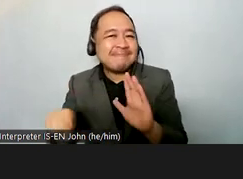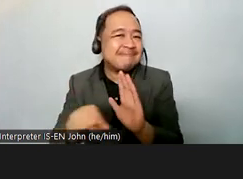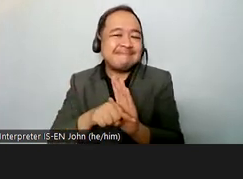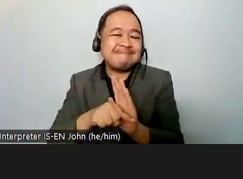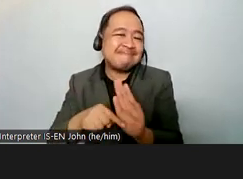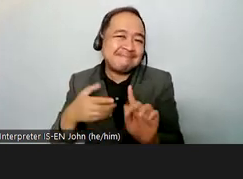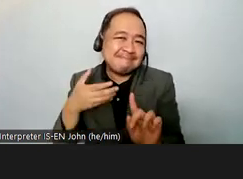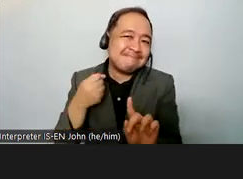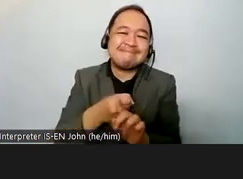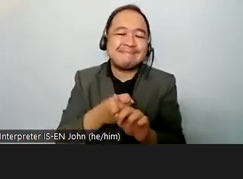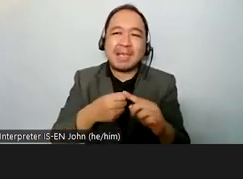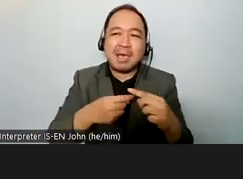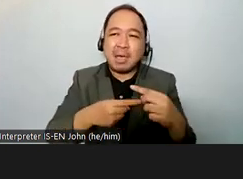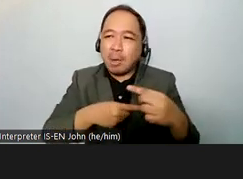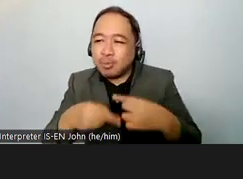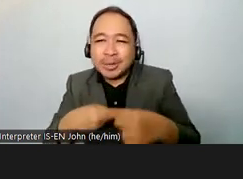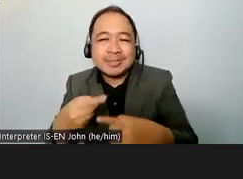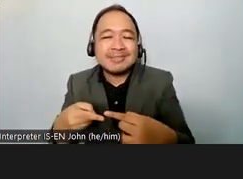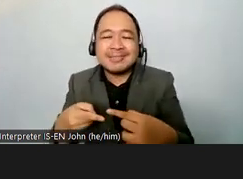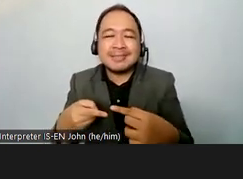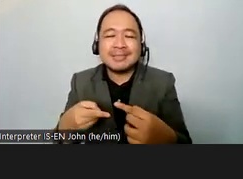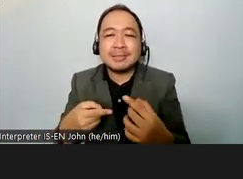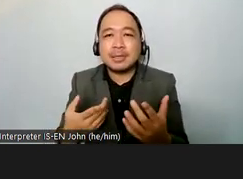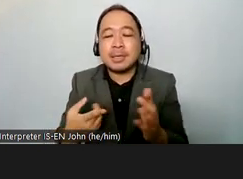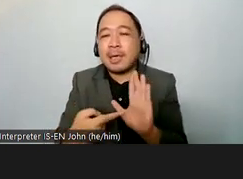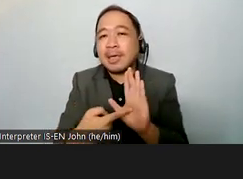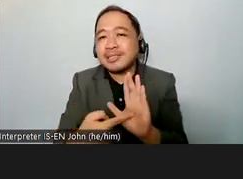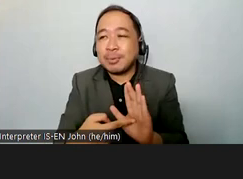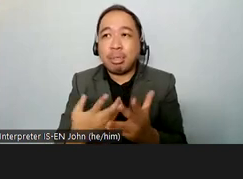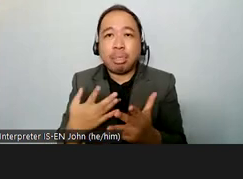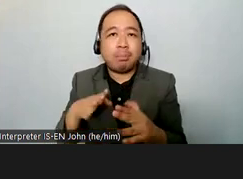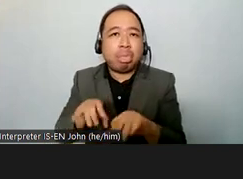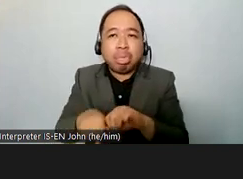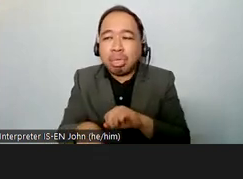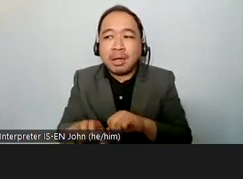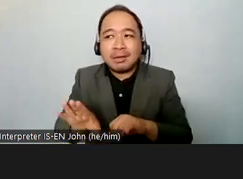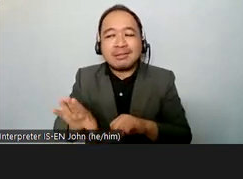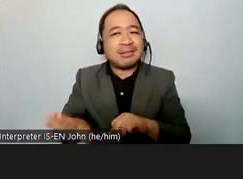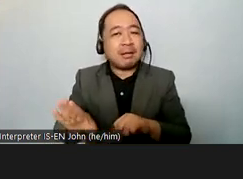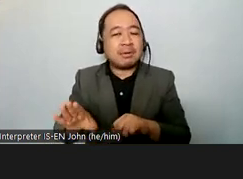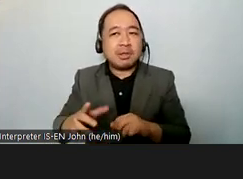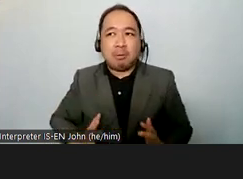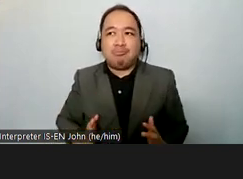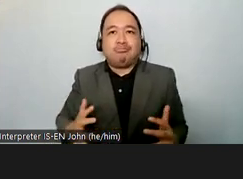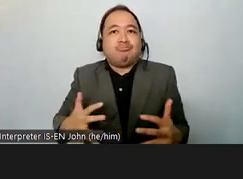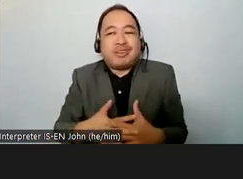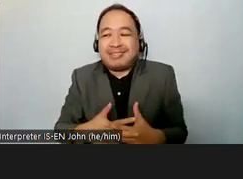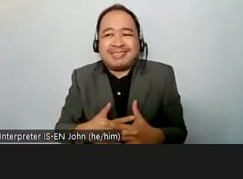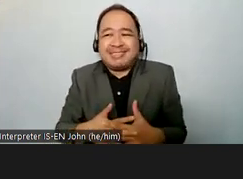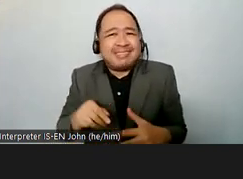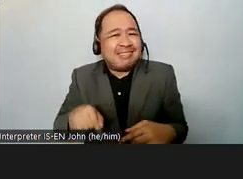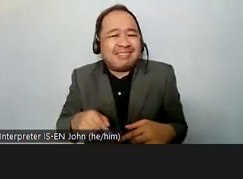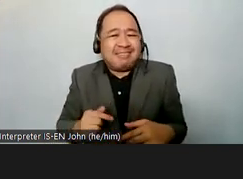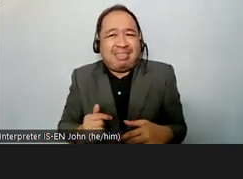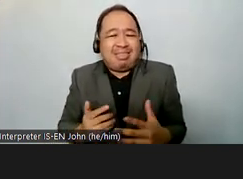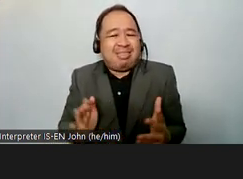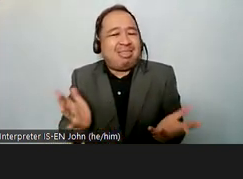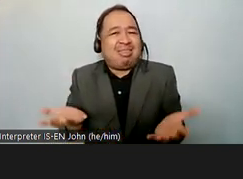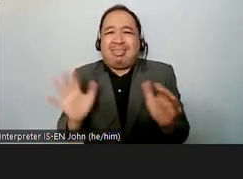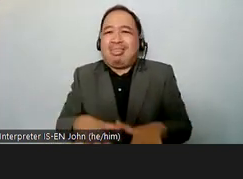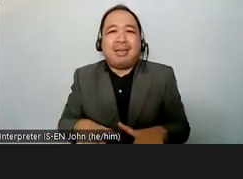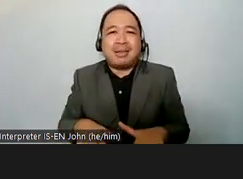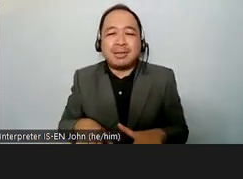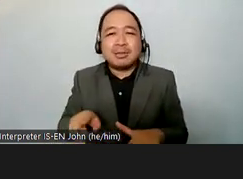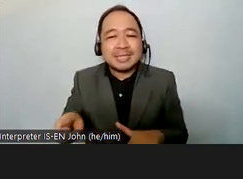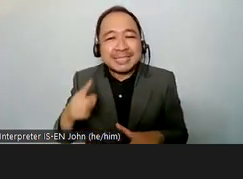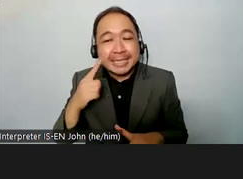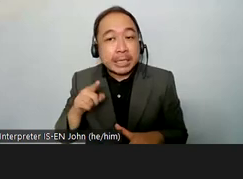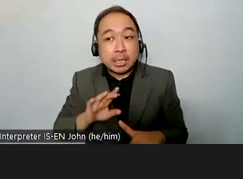the unwanted pregnancies the violent abortions which still are not recognized like that so we